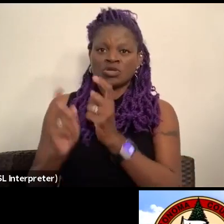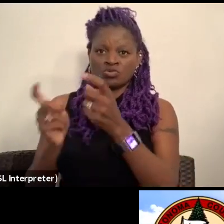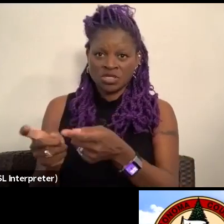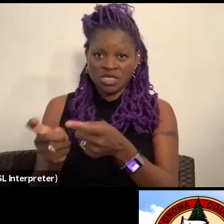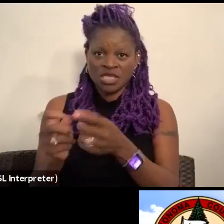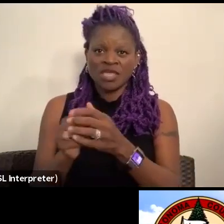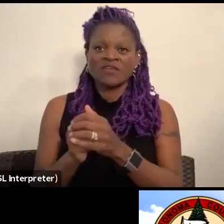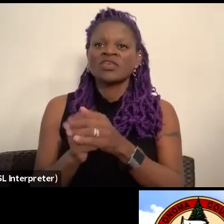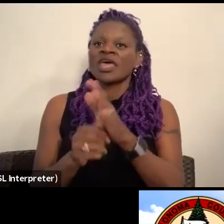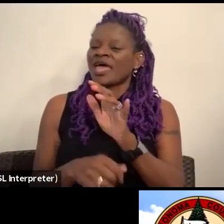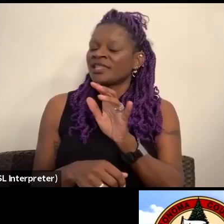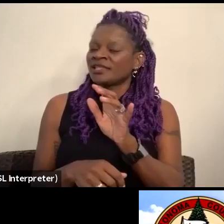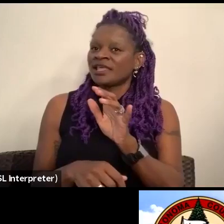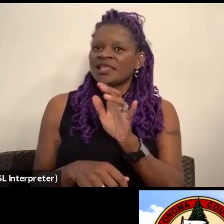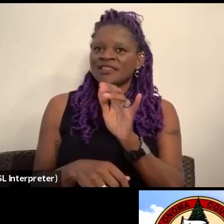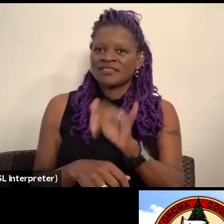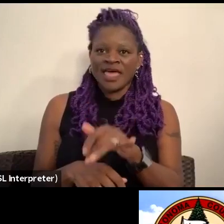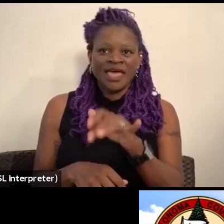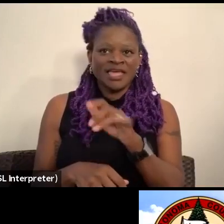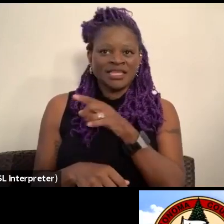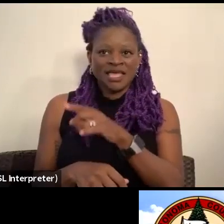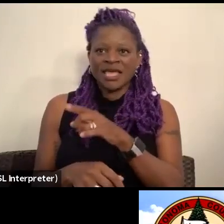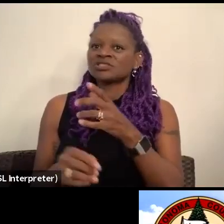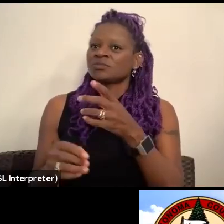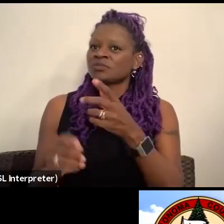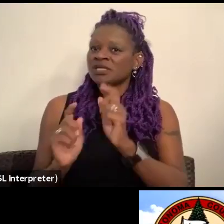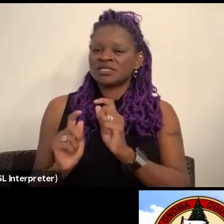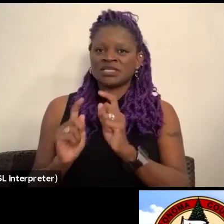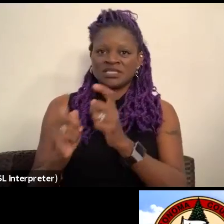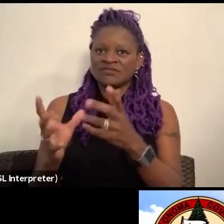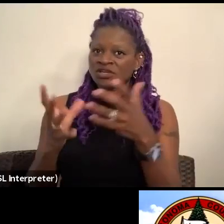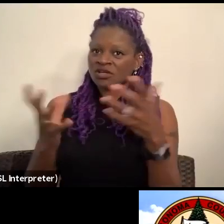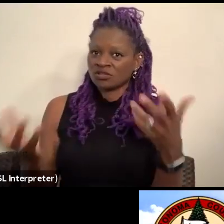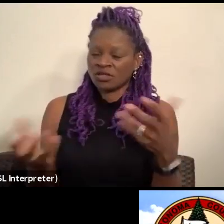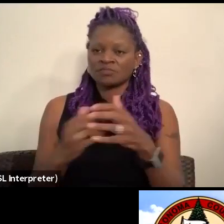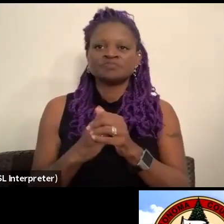best partners in maintaining an equitable vaccine campaign. We are also going to be sending three